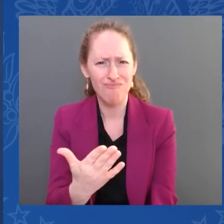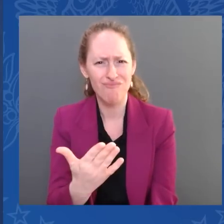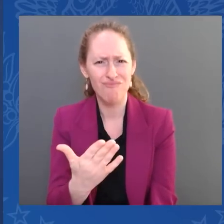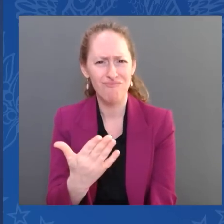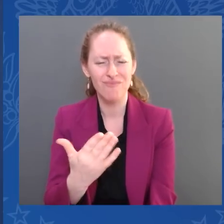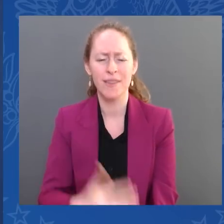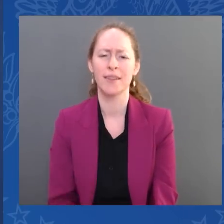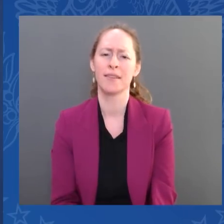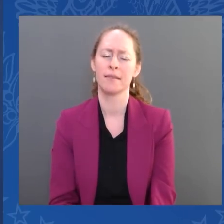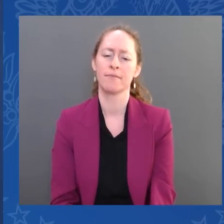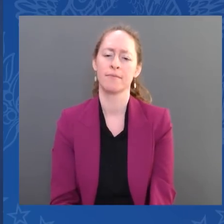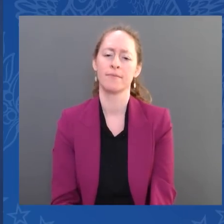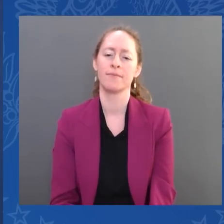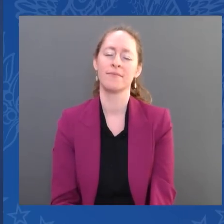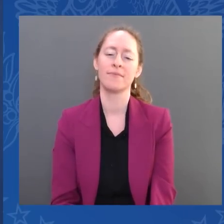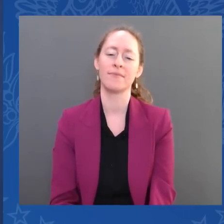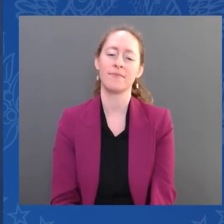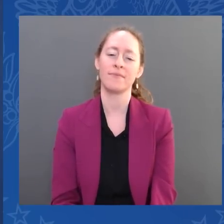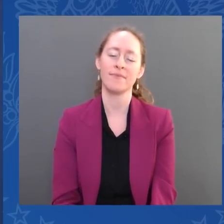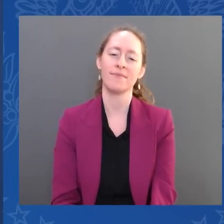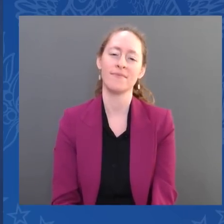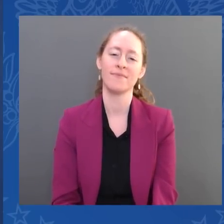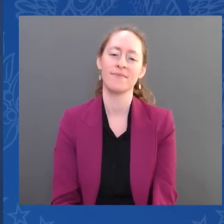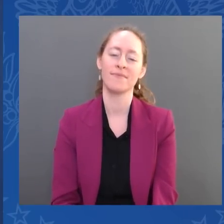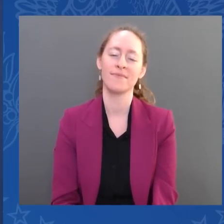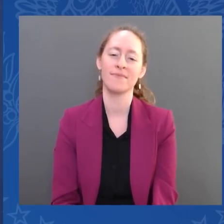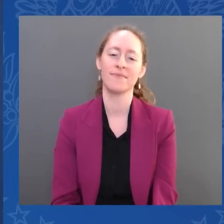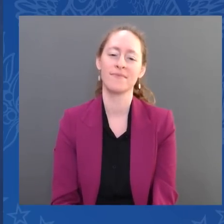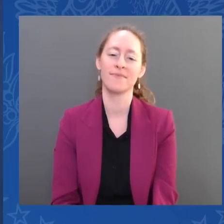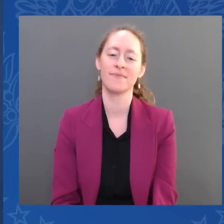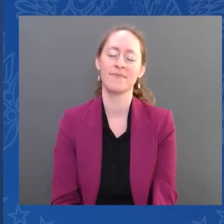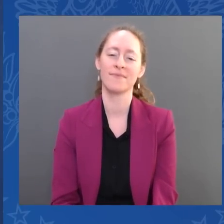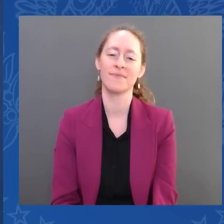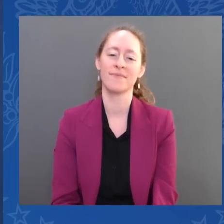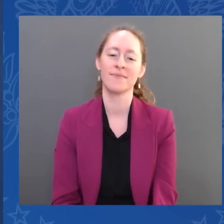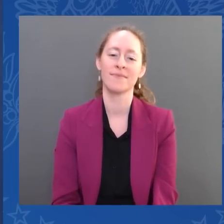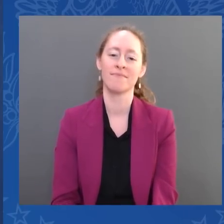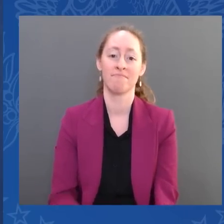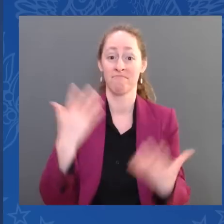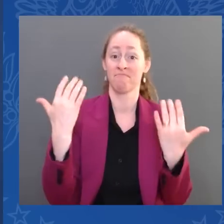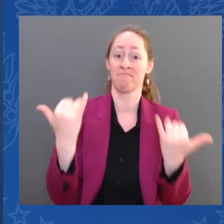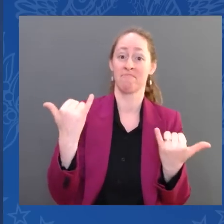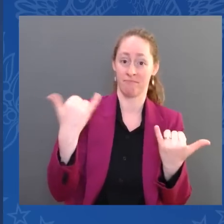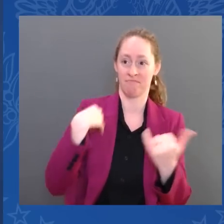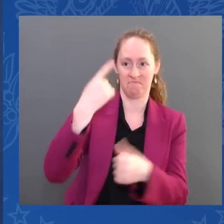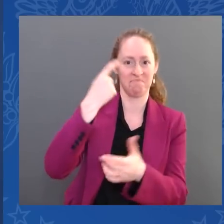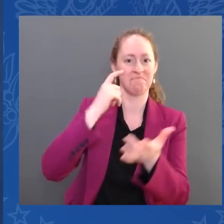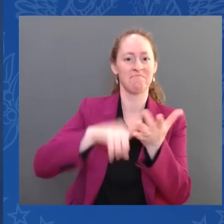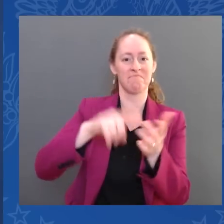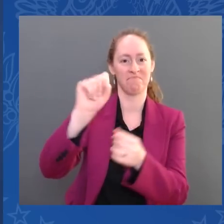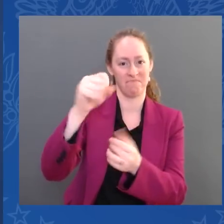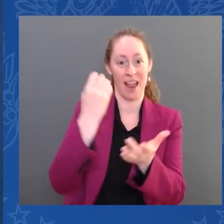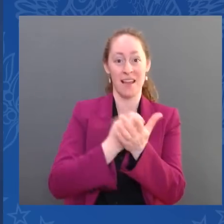600,000 jobs per month over the prior six months. And as we move to a new period of stable, steady growth,